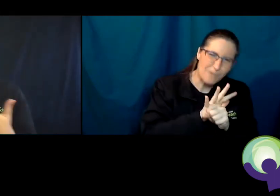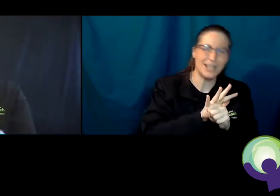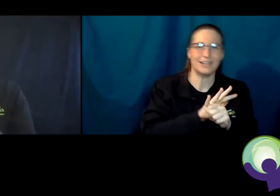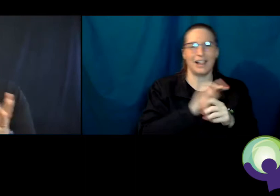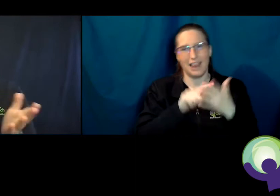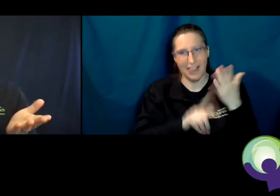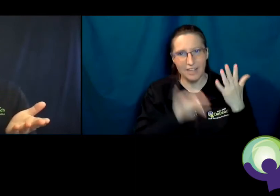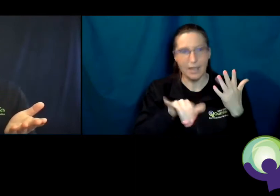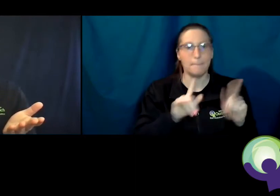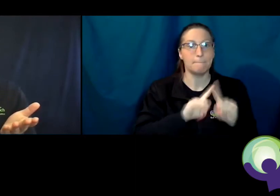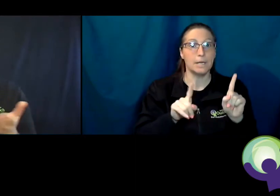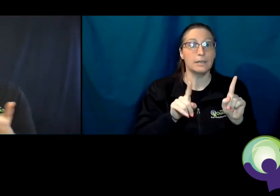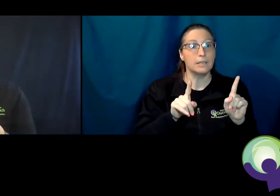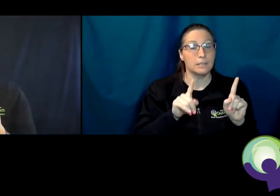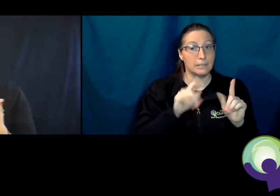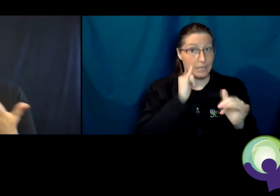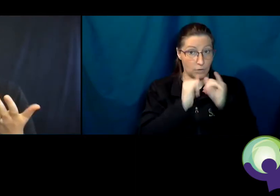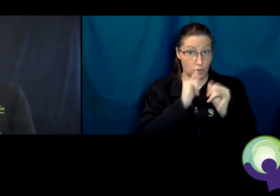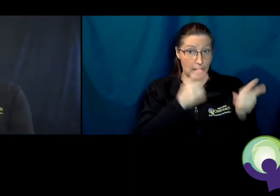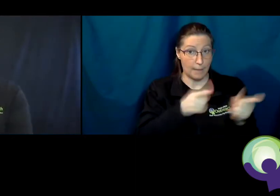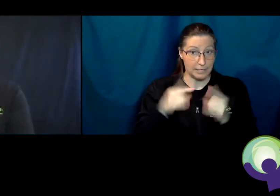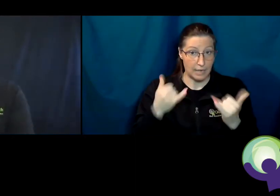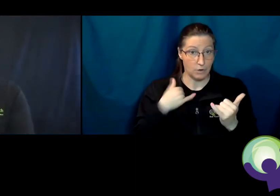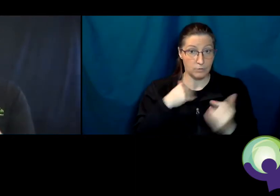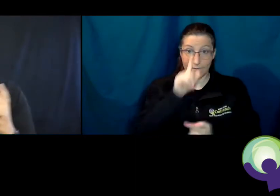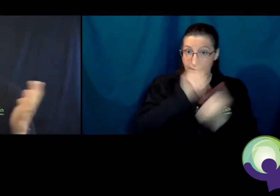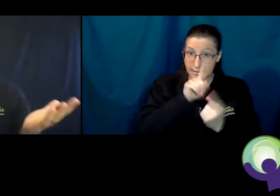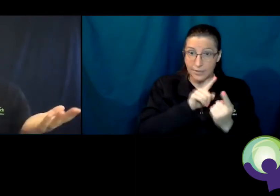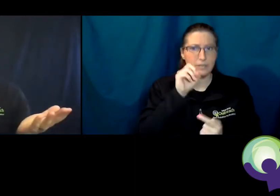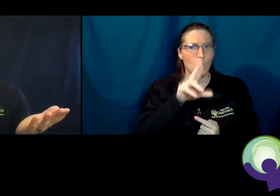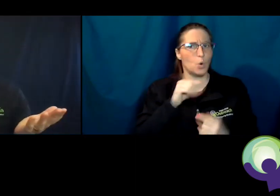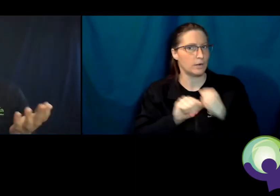the way the interviews are done, are they done face-to-face or are they only virtual?